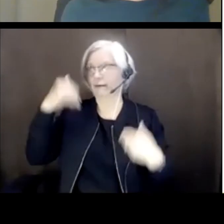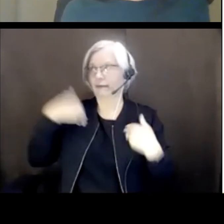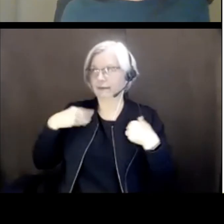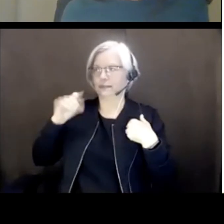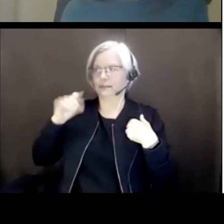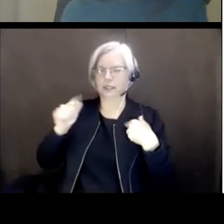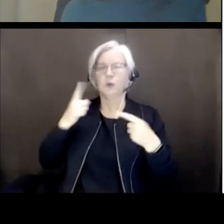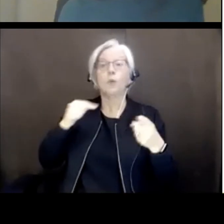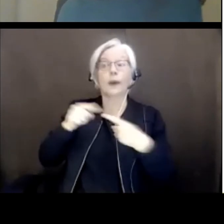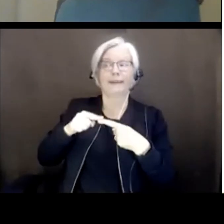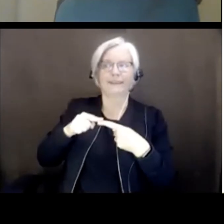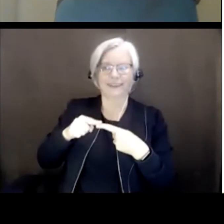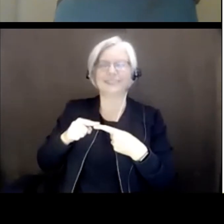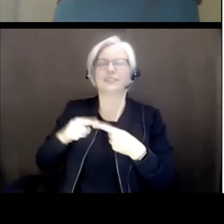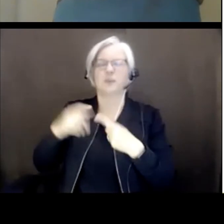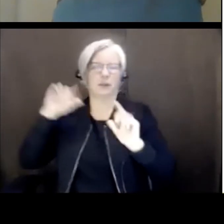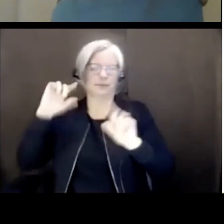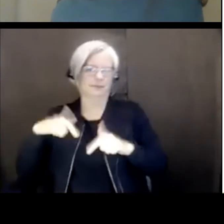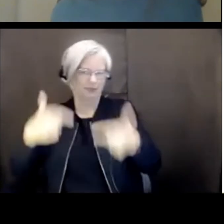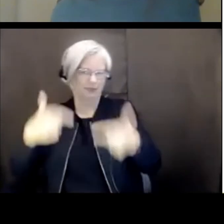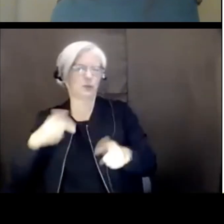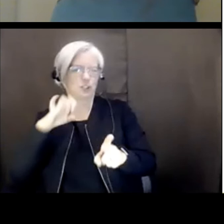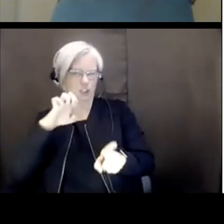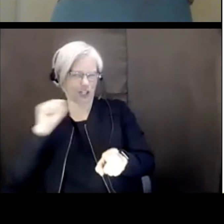THANK YOU FOR THAT. GREAT. PERFECT TRANSITION.